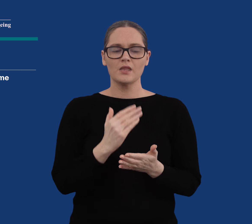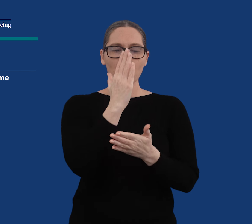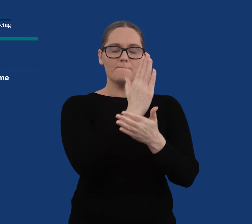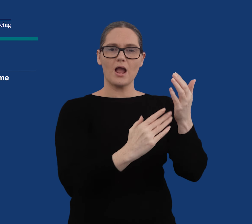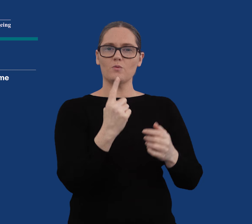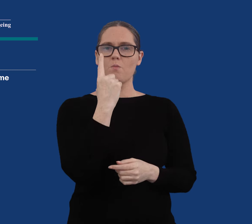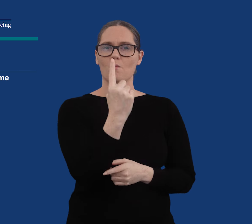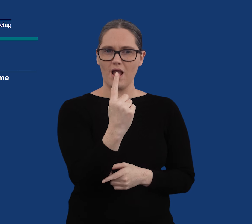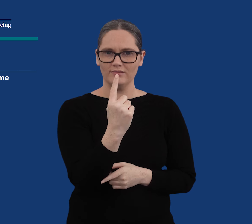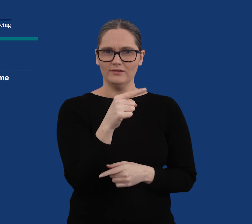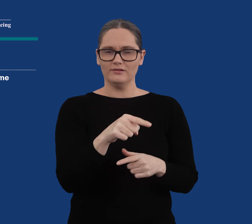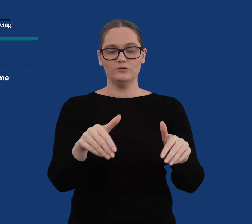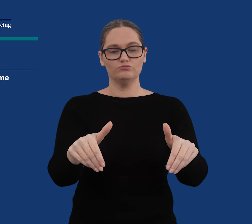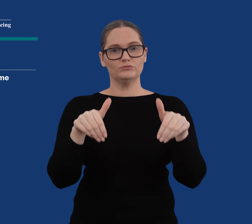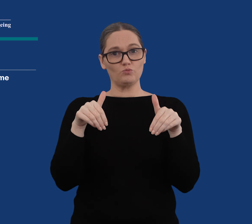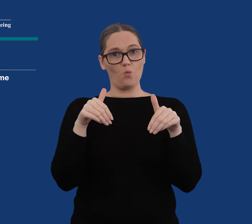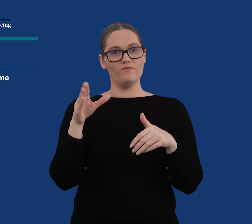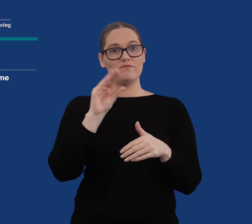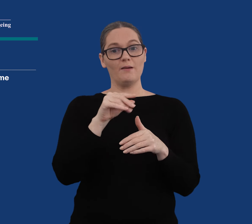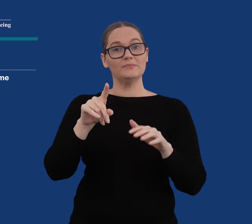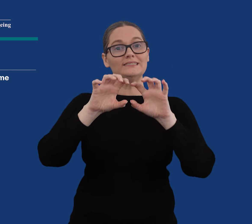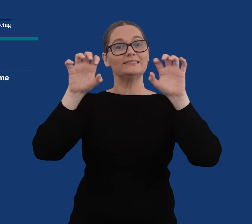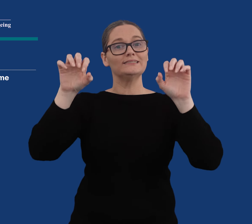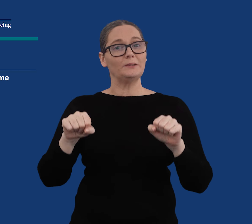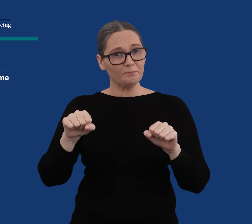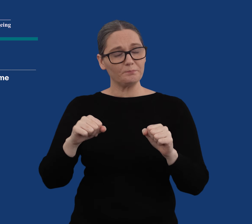Part 1 – Withdrawing from the Scheme